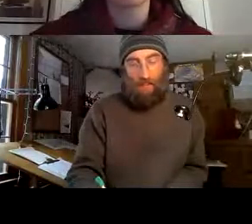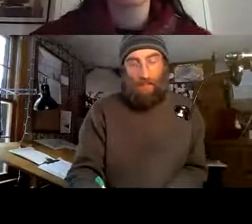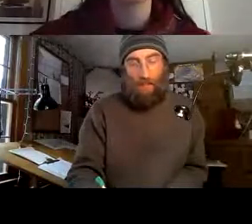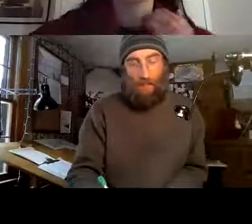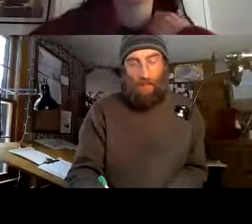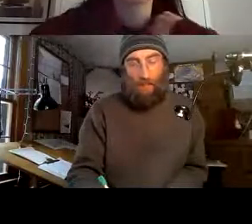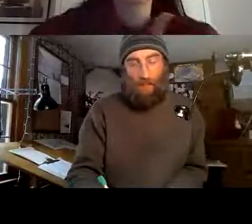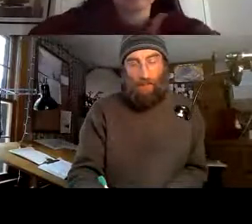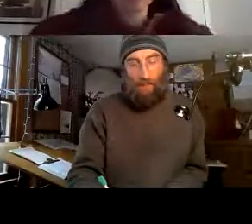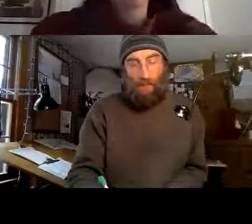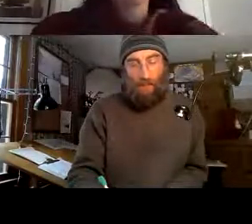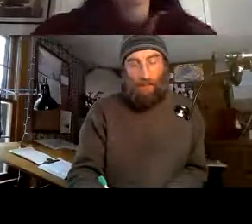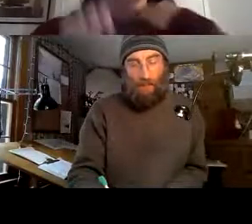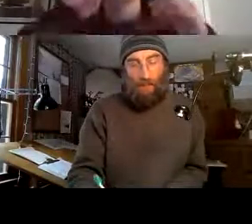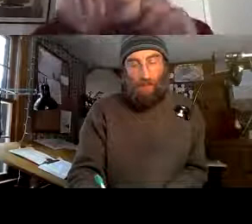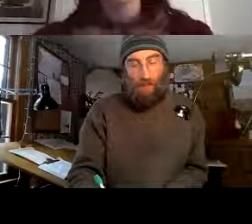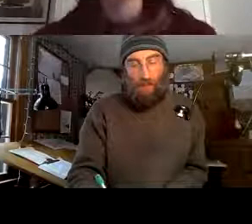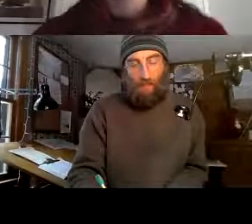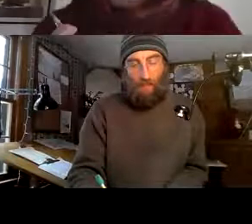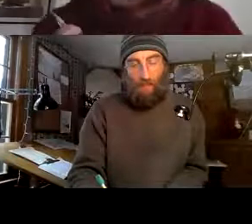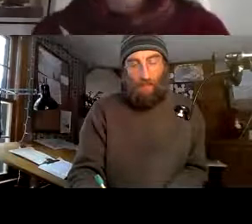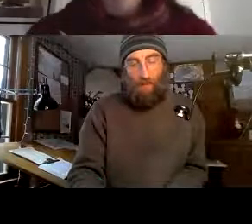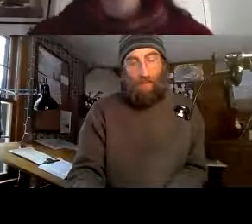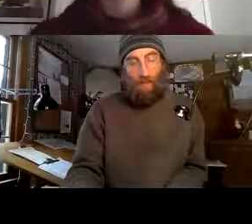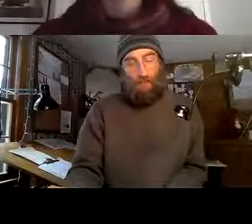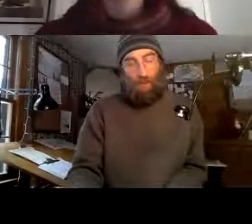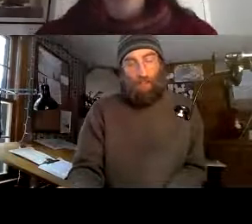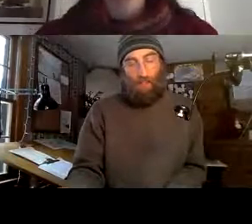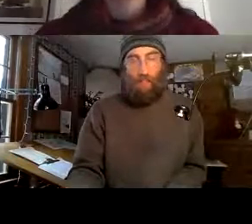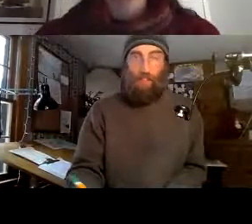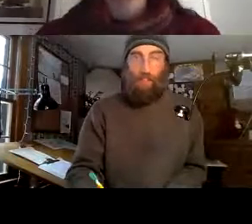And and keep those faces as simple as possible. Simplest face I know how to draw is like two